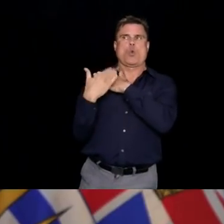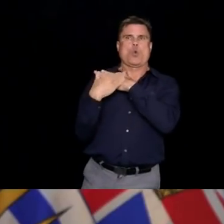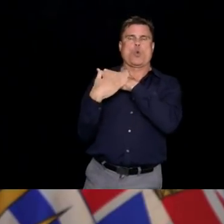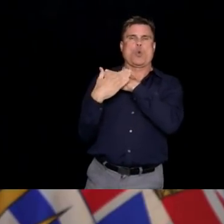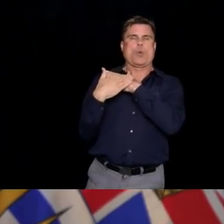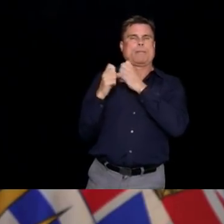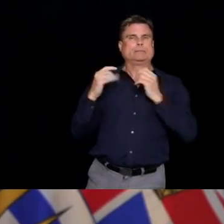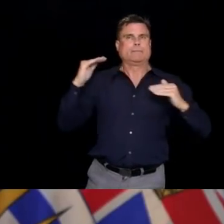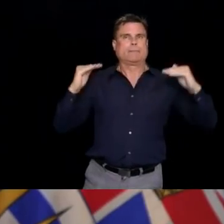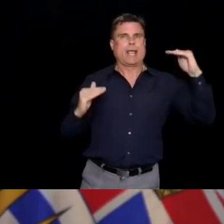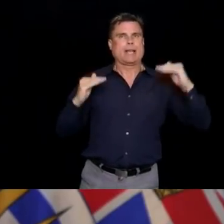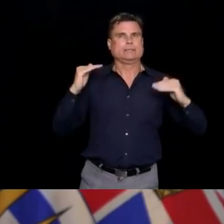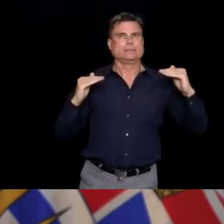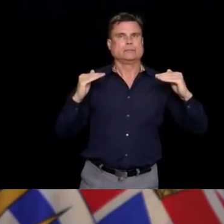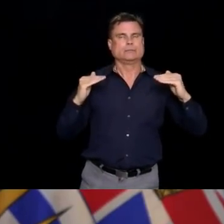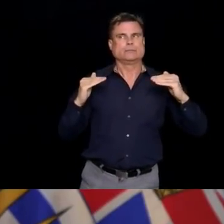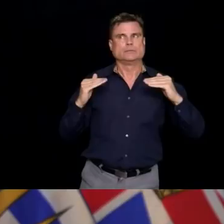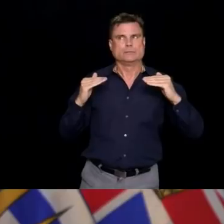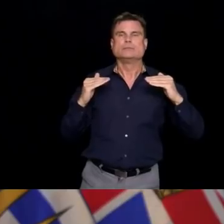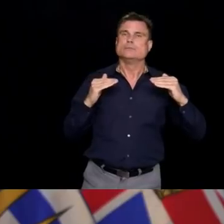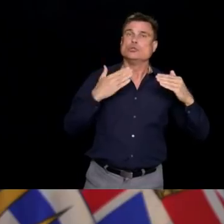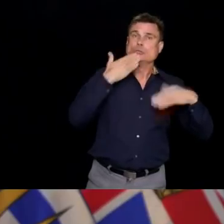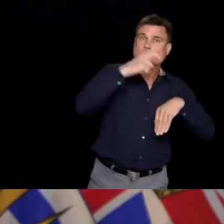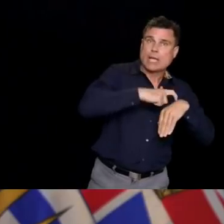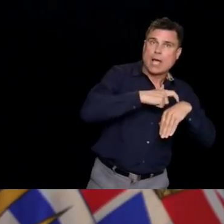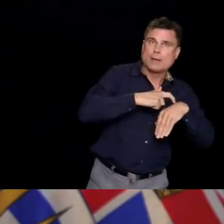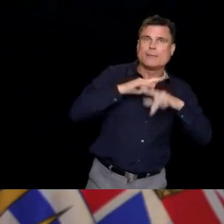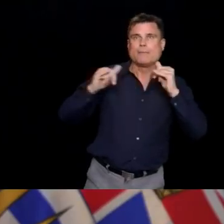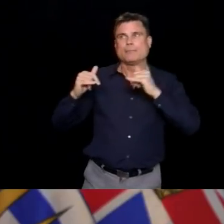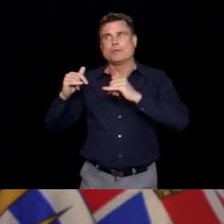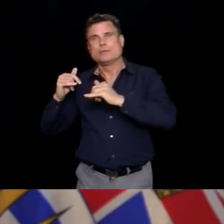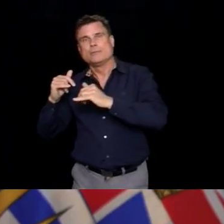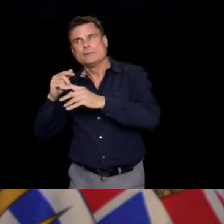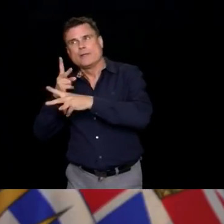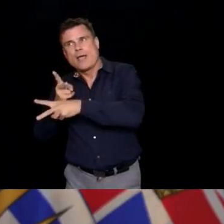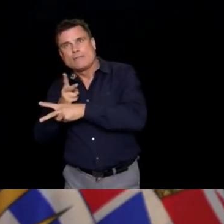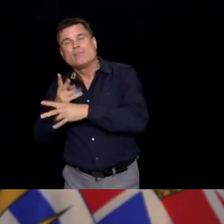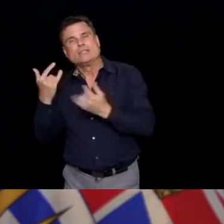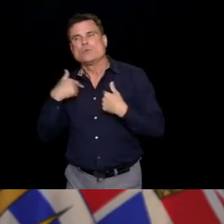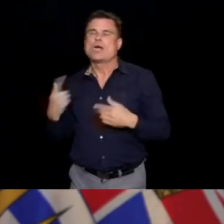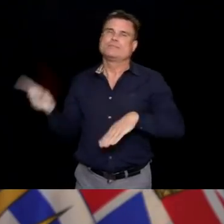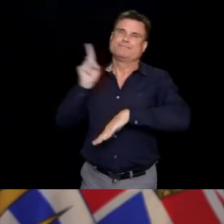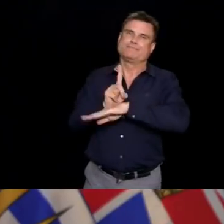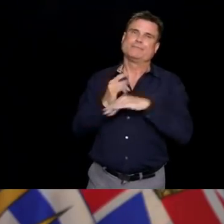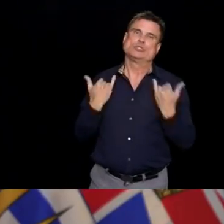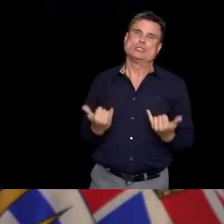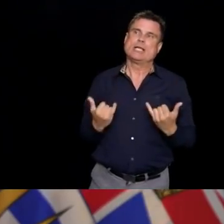things in balance. This is one of the reasons that I thought it was important to speak today.